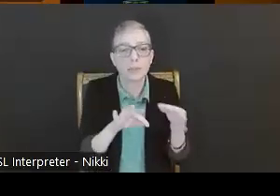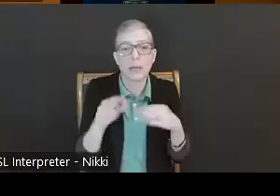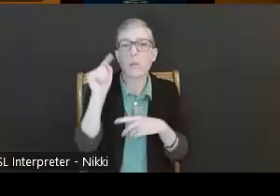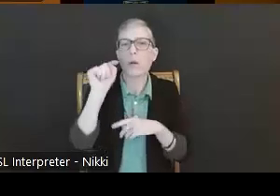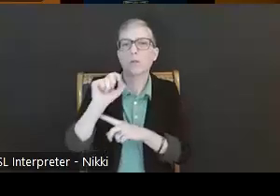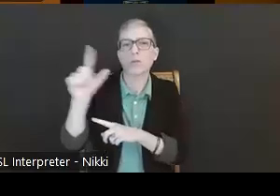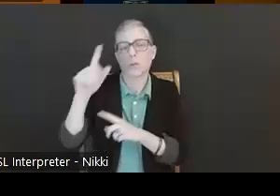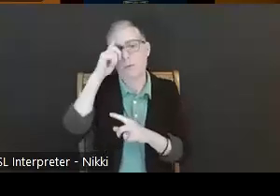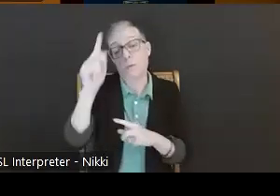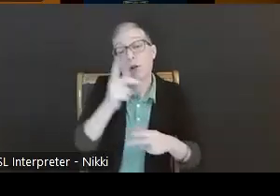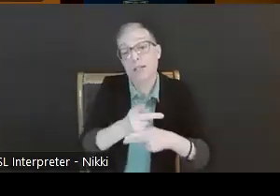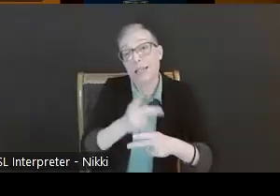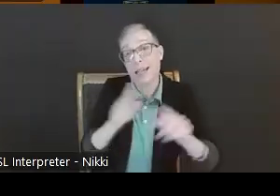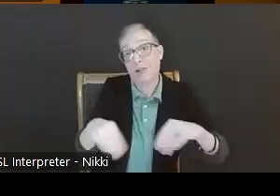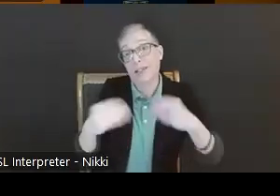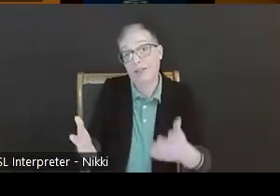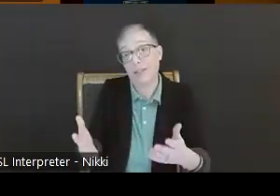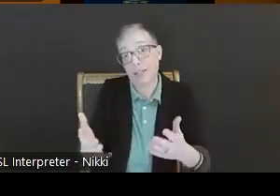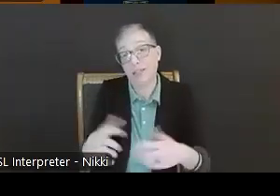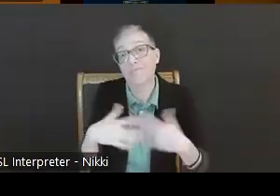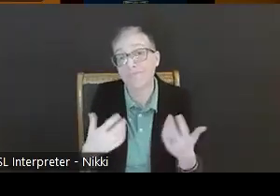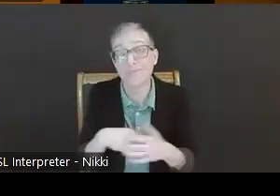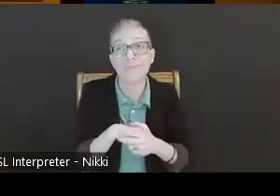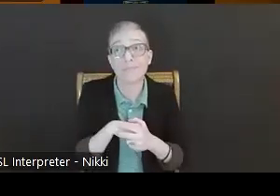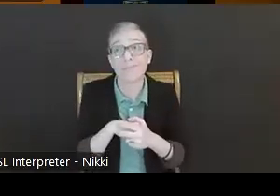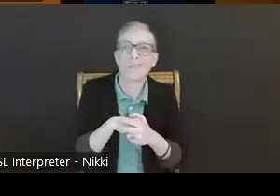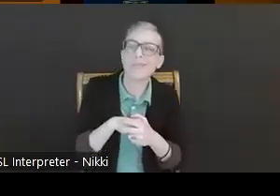the heart of this has to do with mental health and emotional health but the physical toll is a